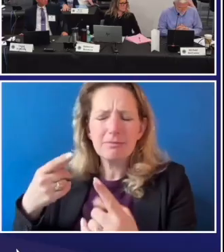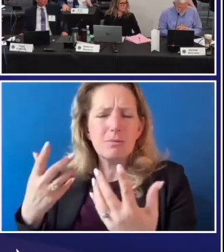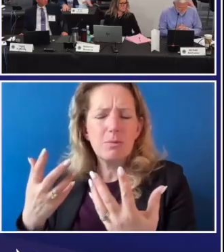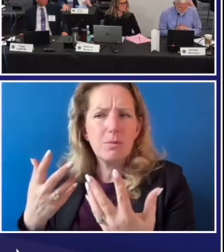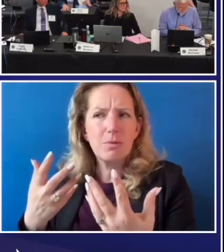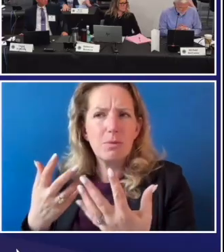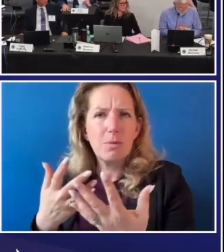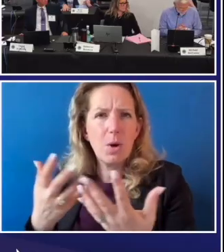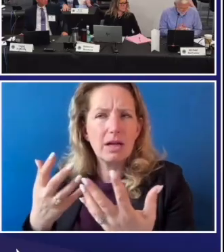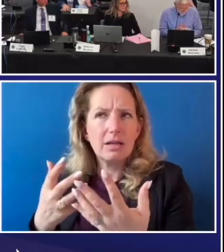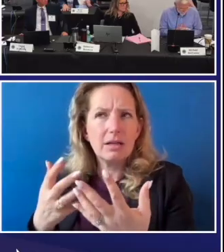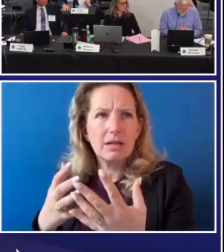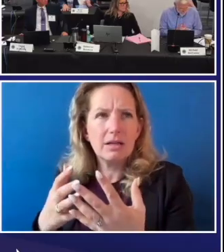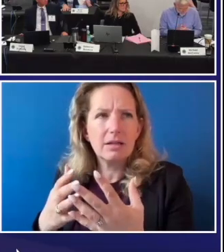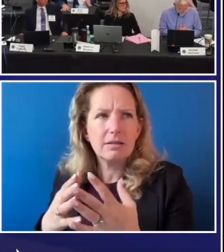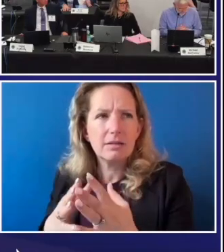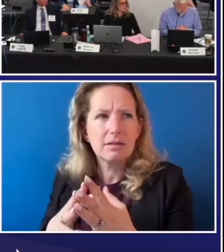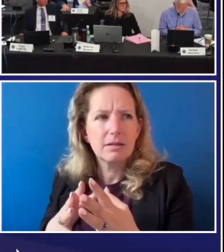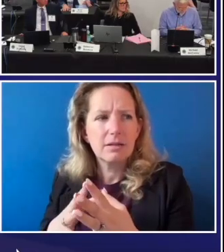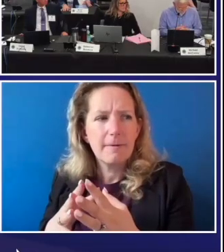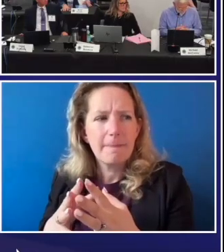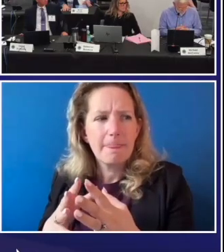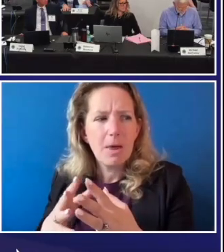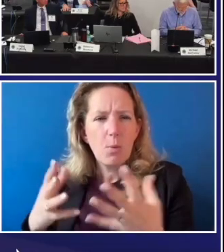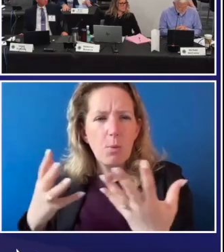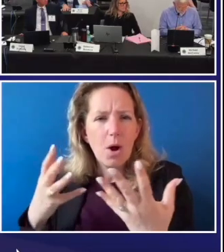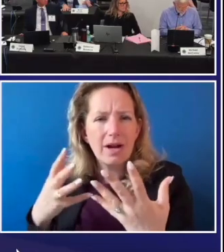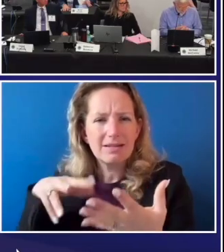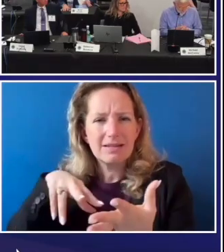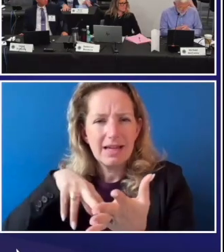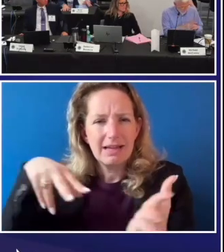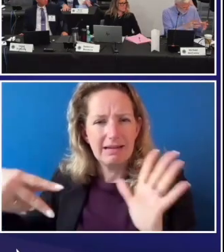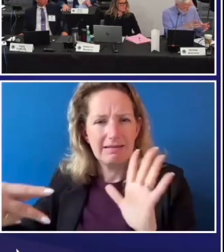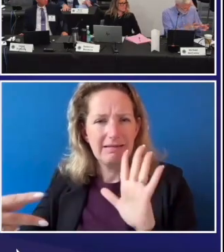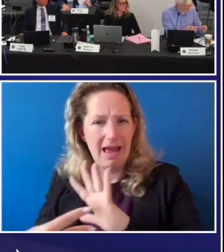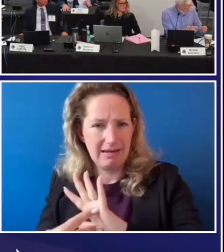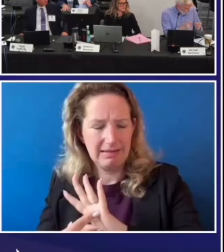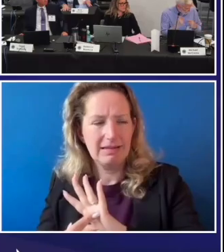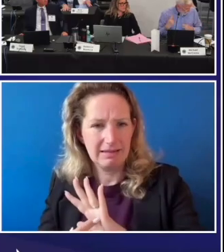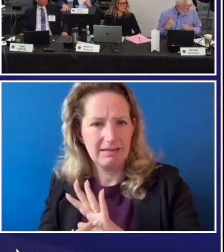What is the, the intent of, I know that we talked about pulling it out.